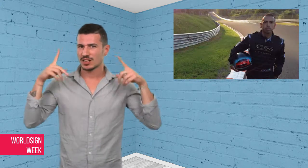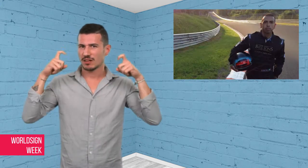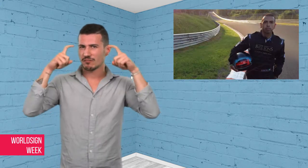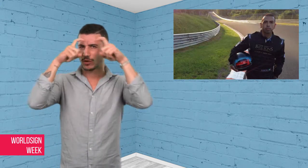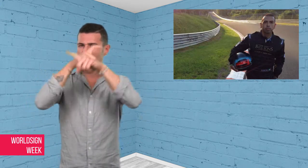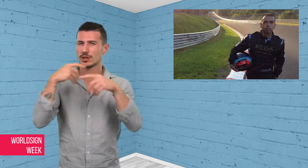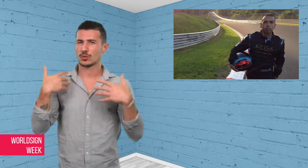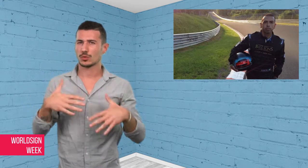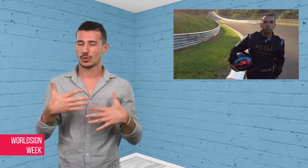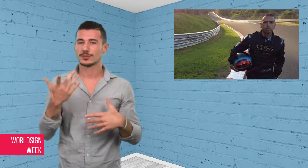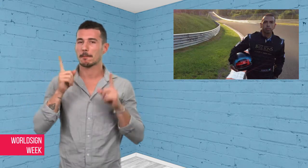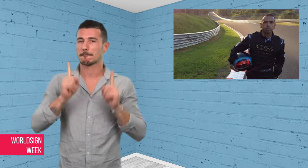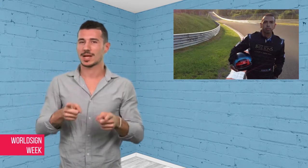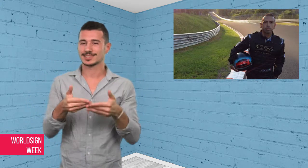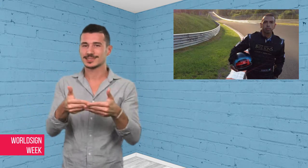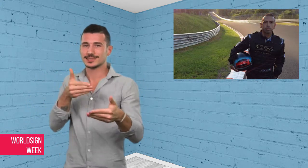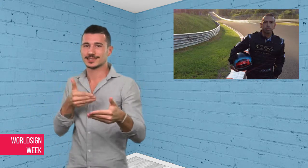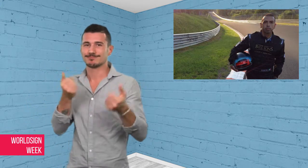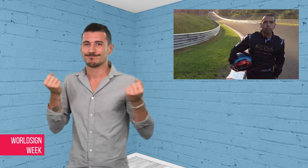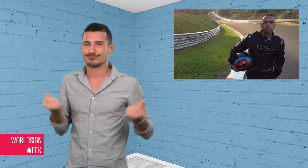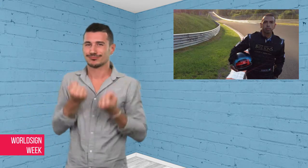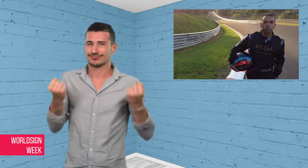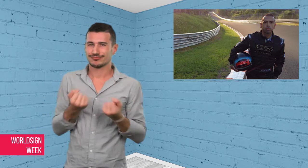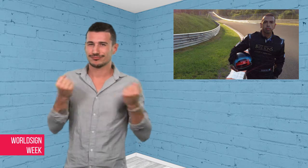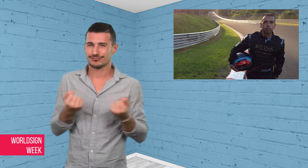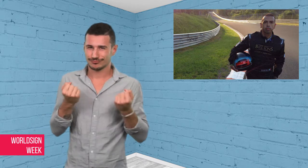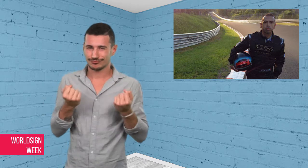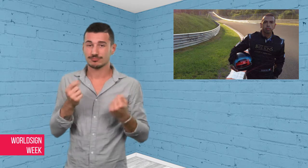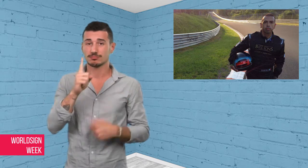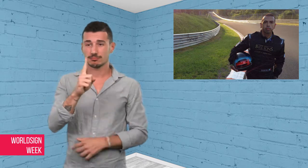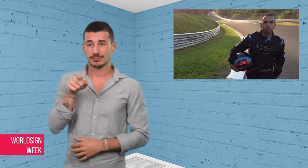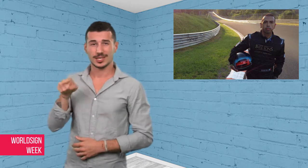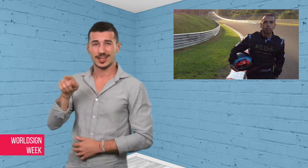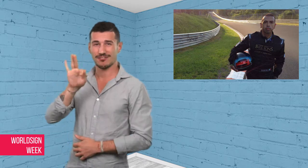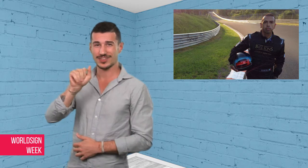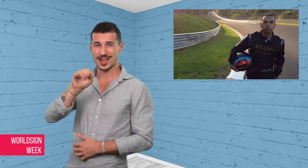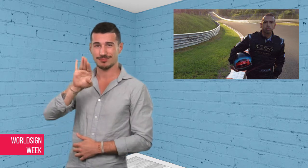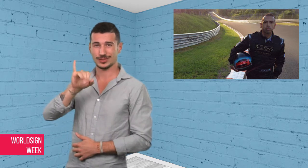Even though it was a difficult feat that